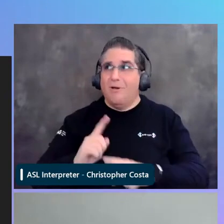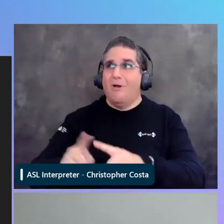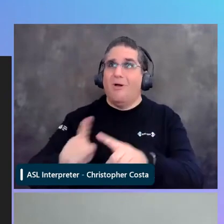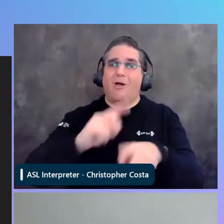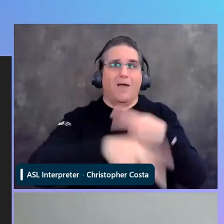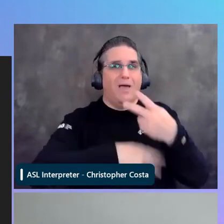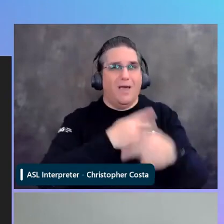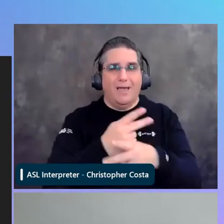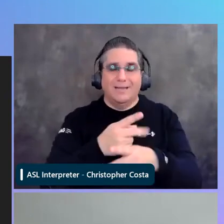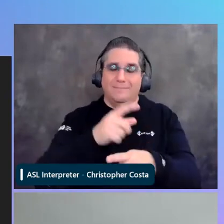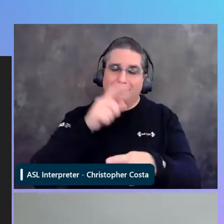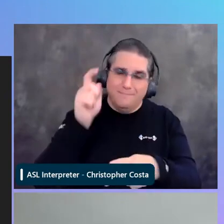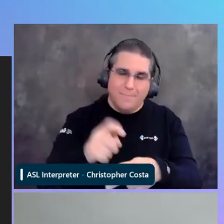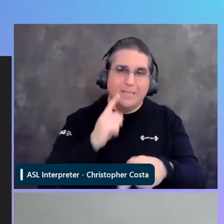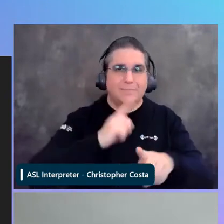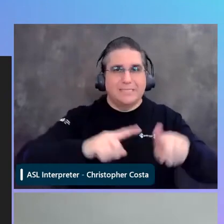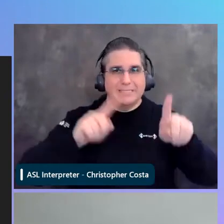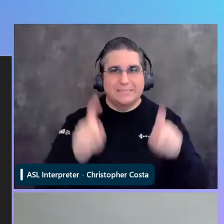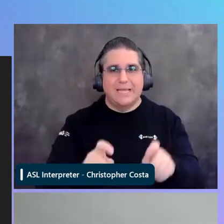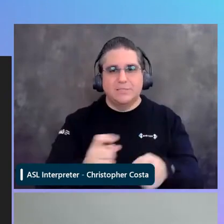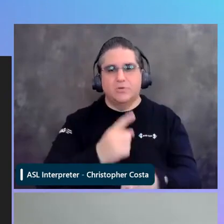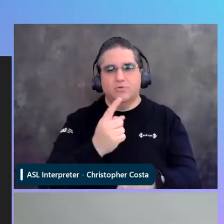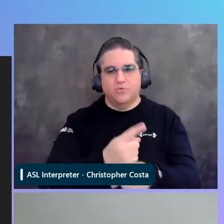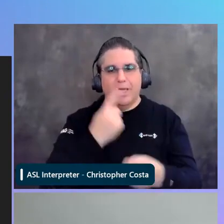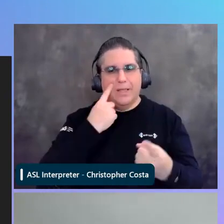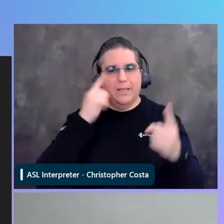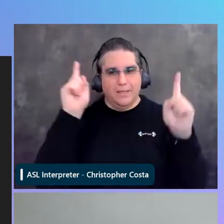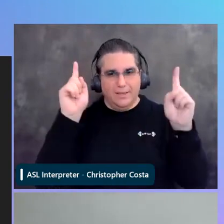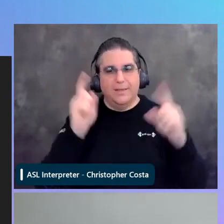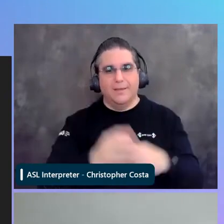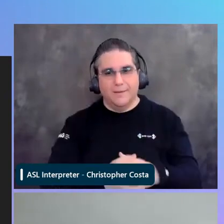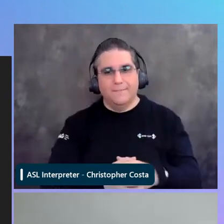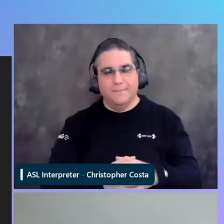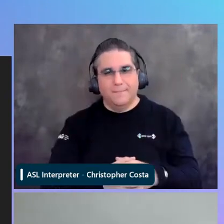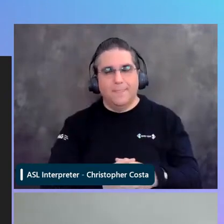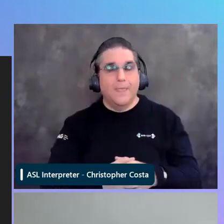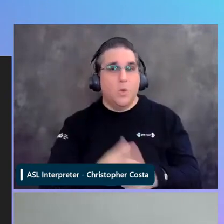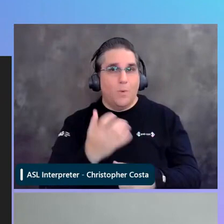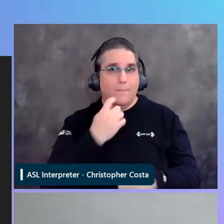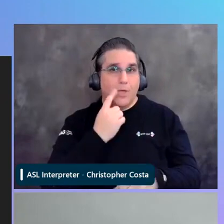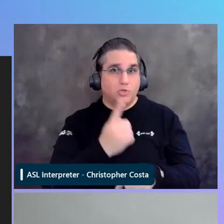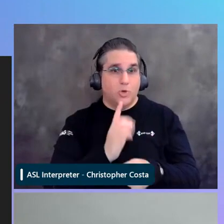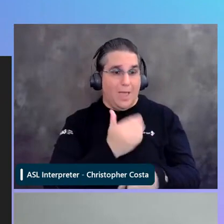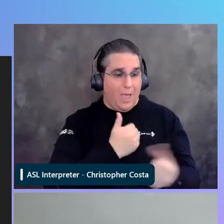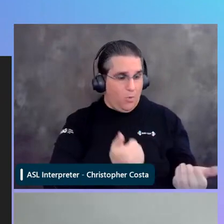be tested correctly and effectively to address their